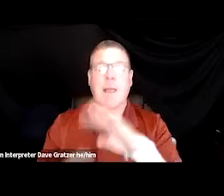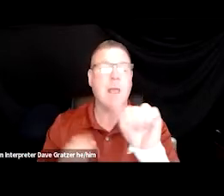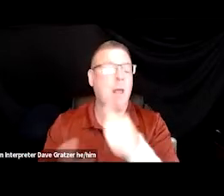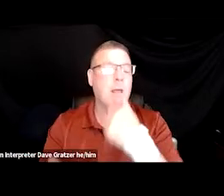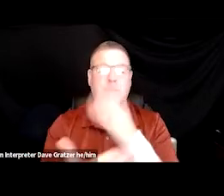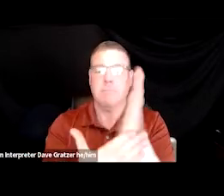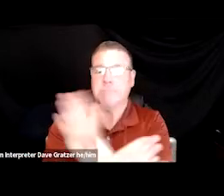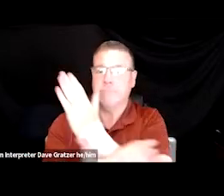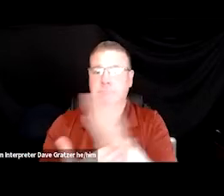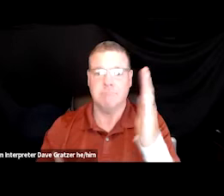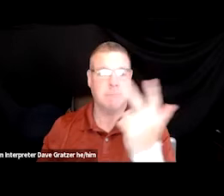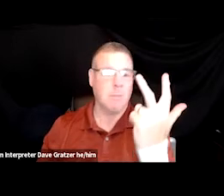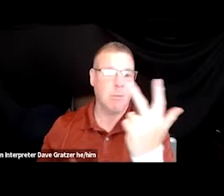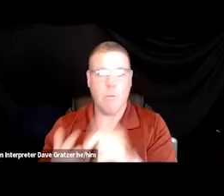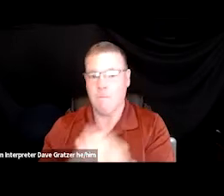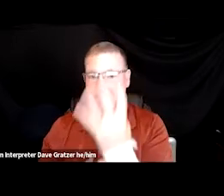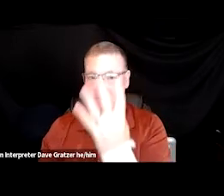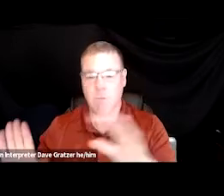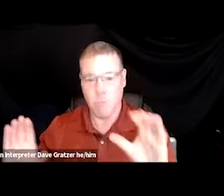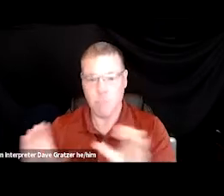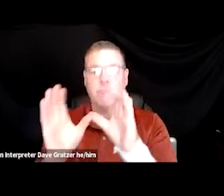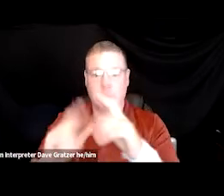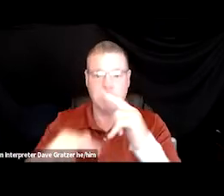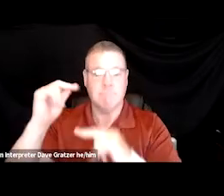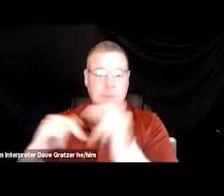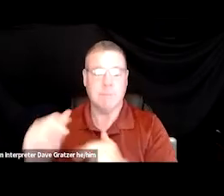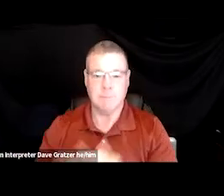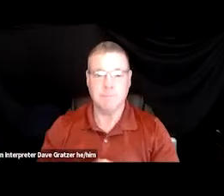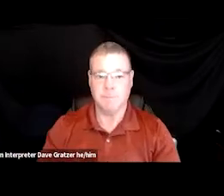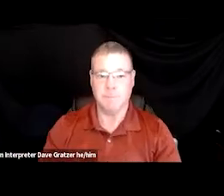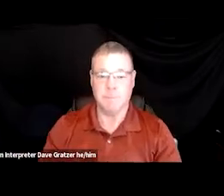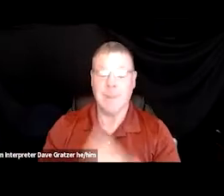maybe three or four crisis facilities. These facilities are staffed